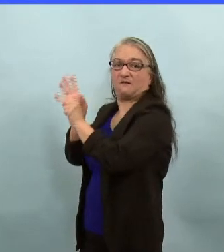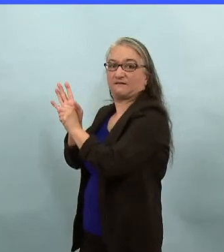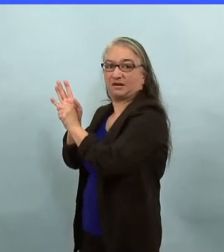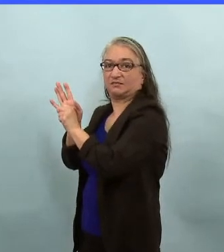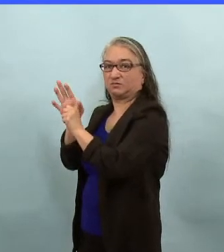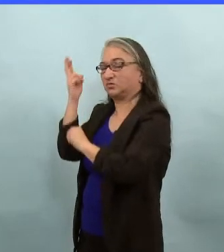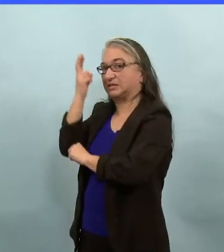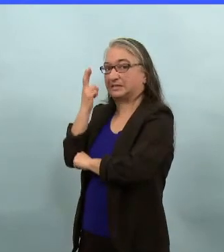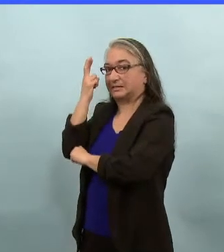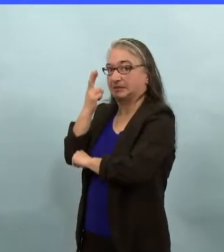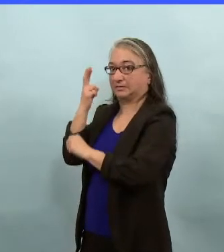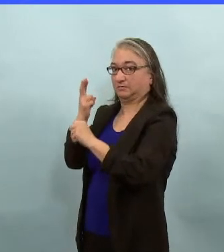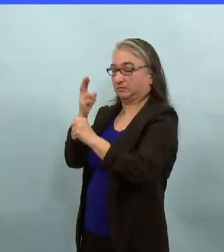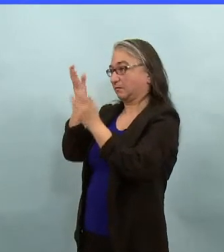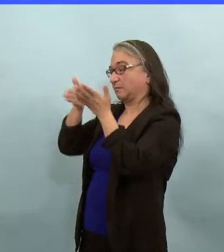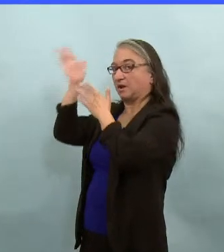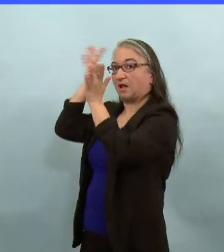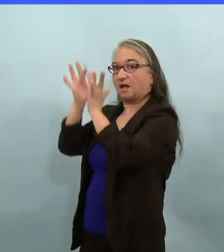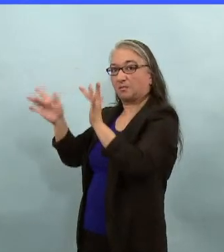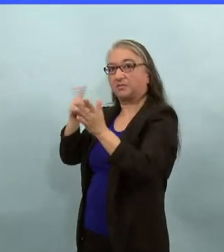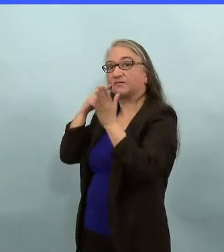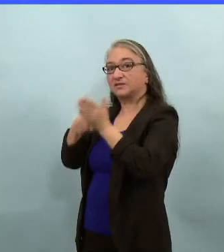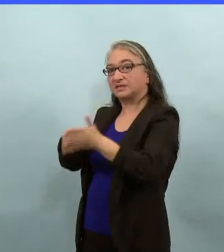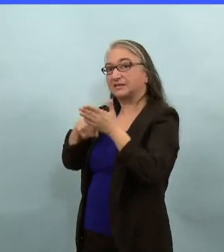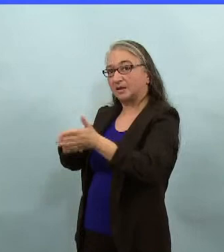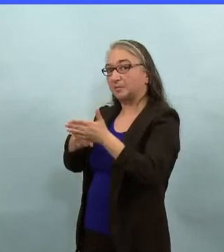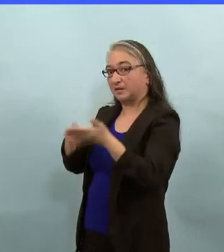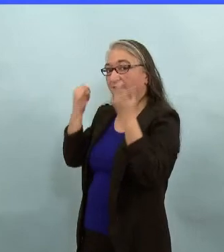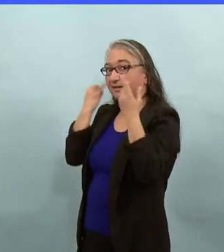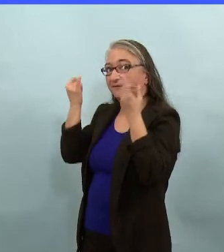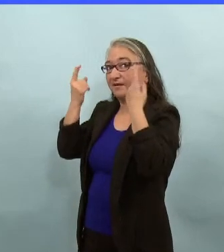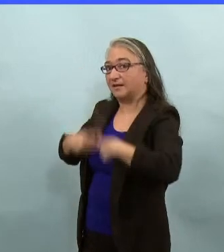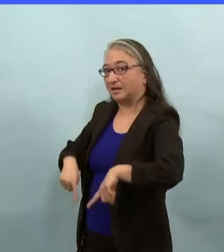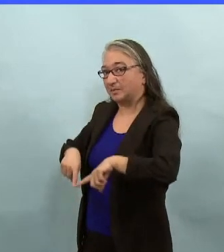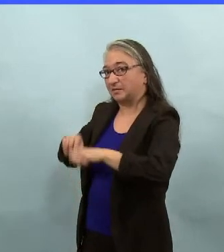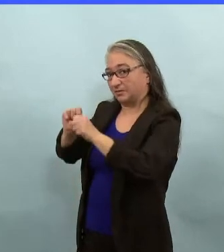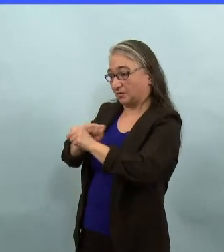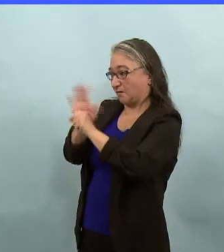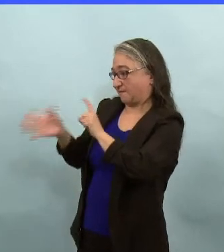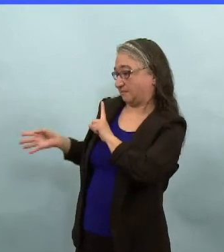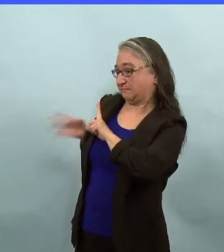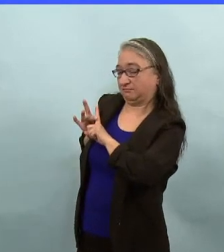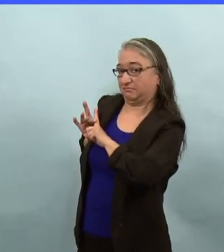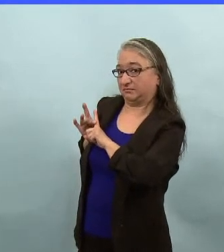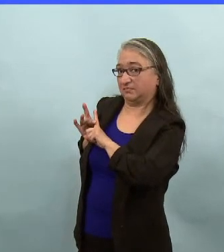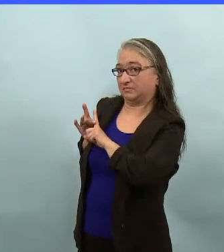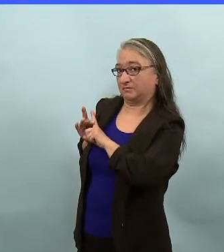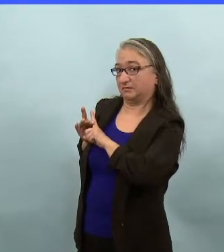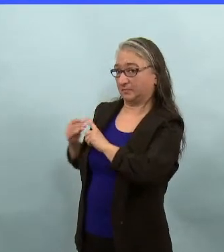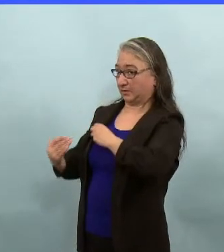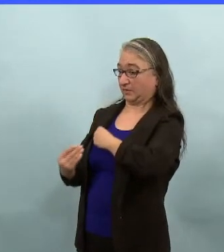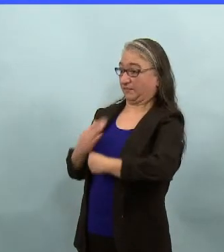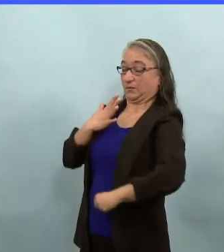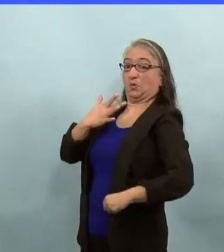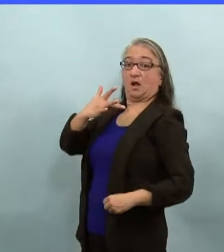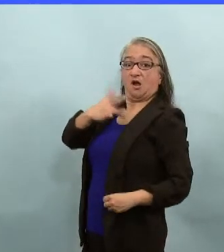as an example arguably you're there because of colvin some may find out maybe offensive that the